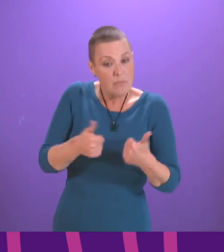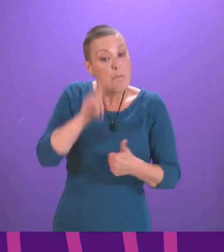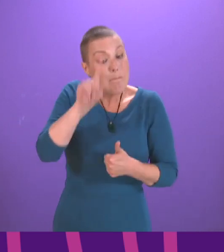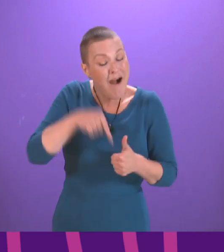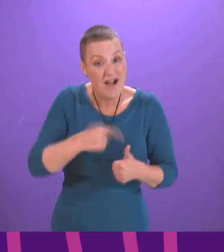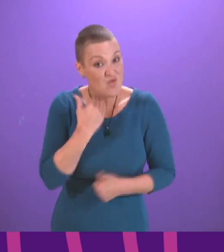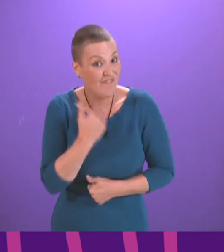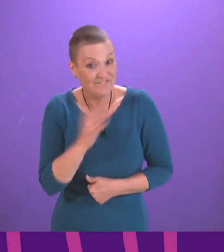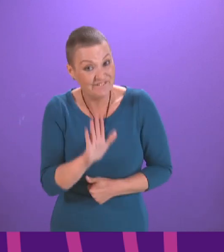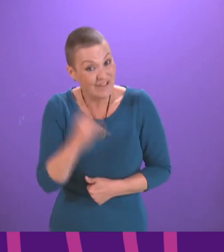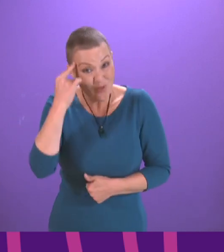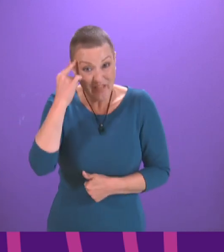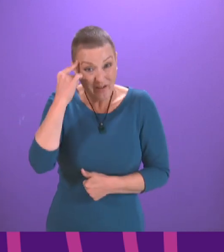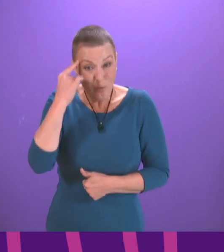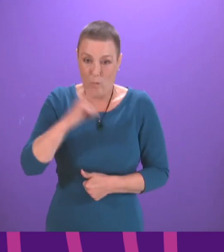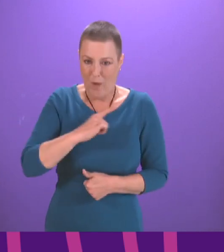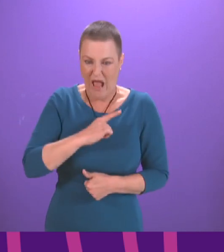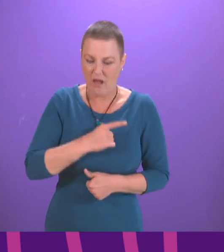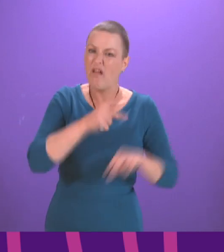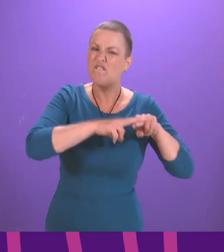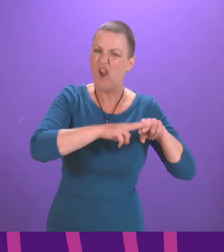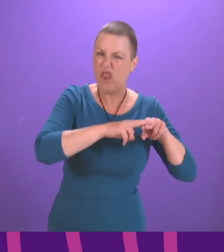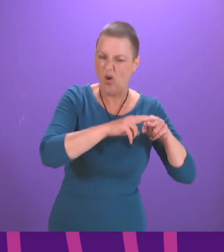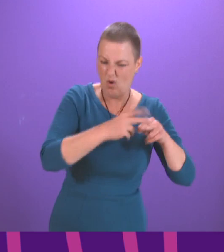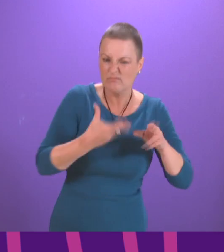think that it goes far enough in relation to the move from furlough to the jobs support